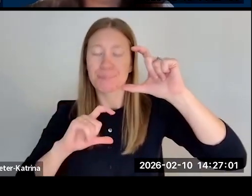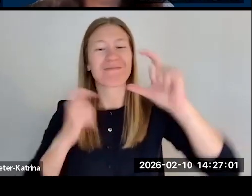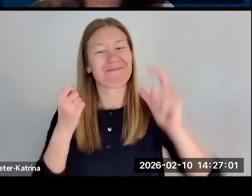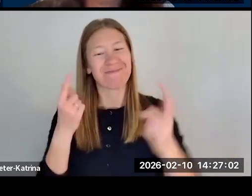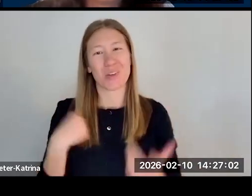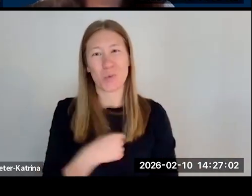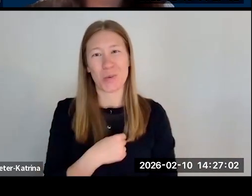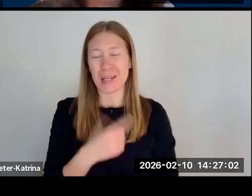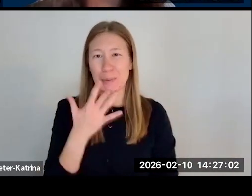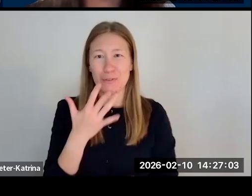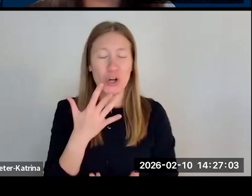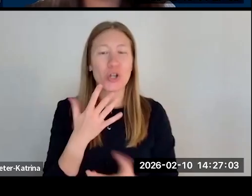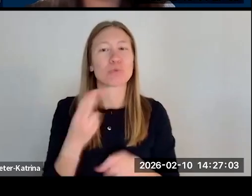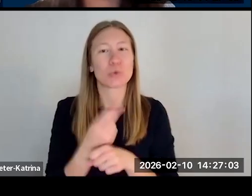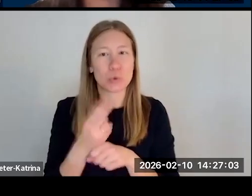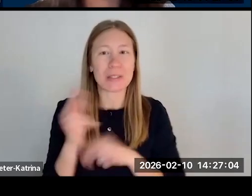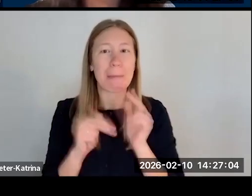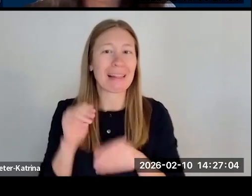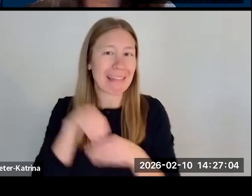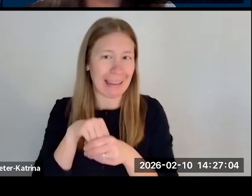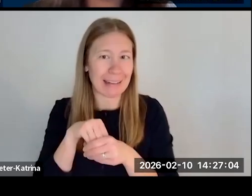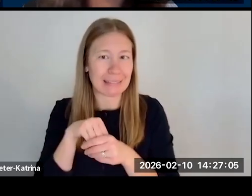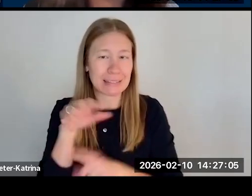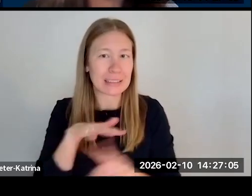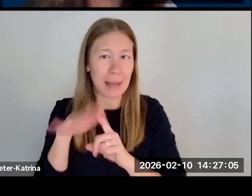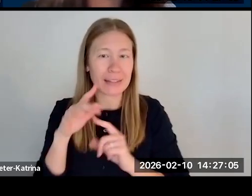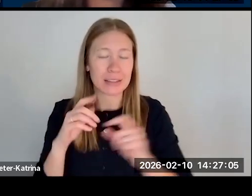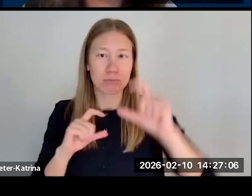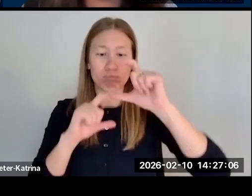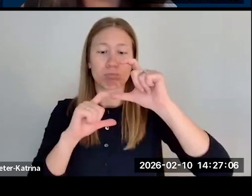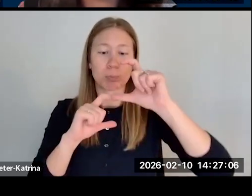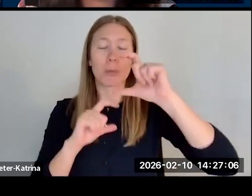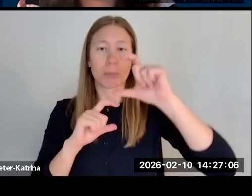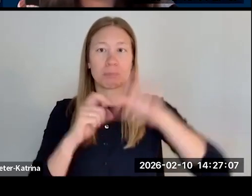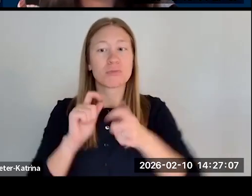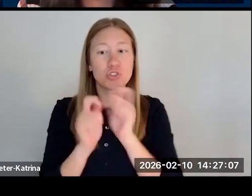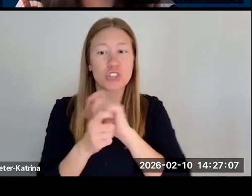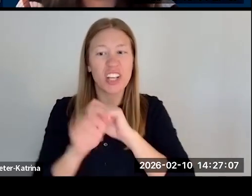Using the built-in spacing features, it also gives you a lot more customization